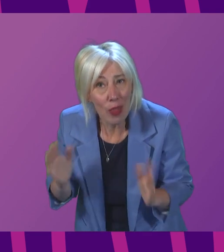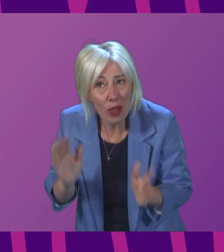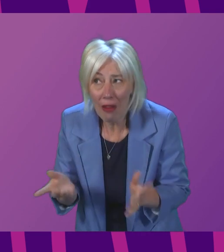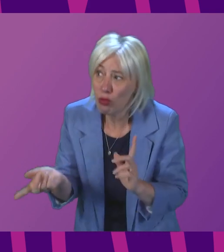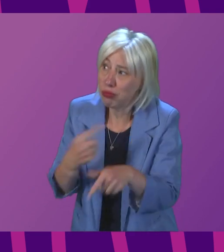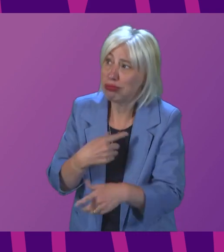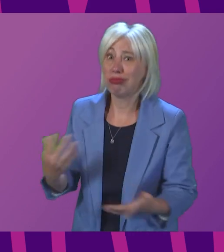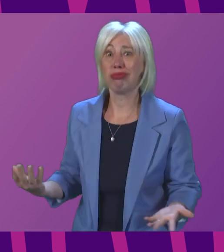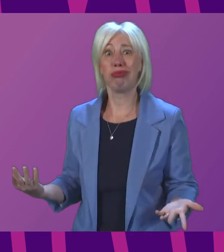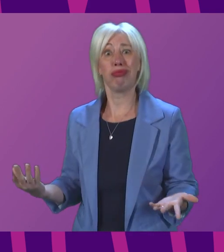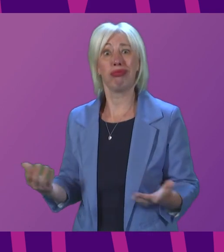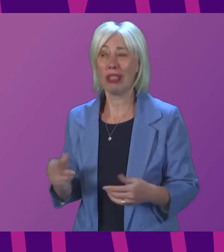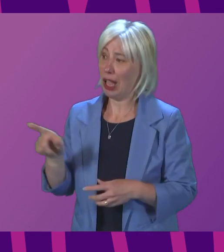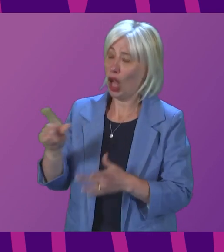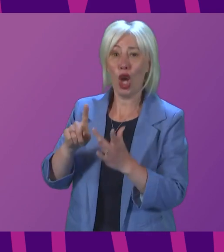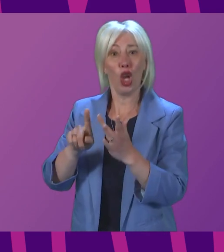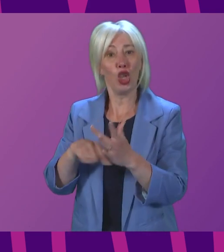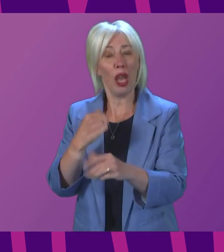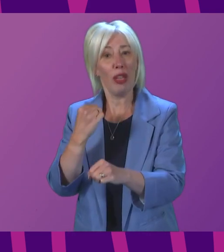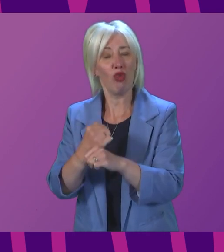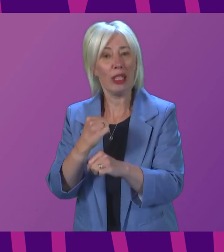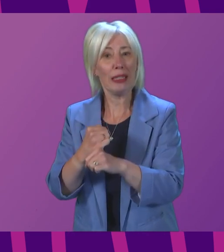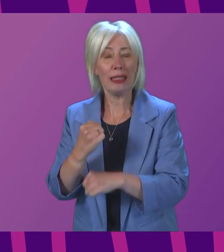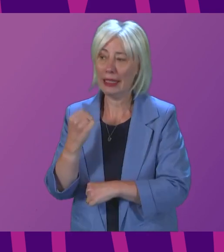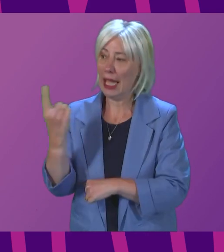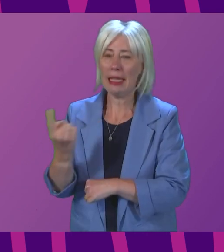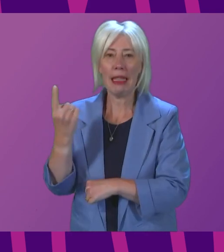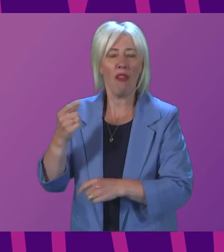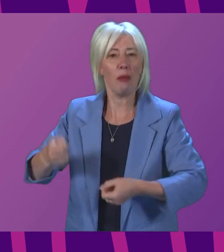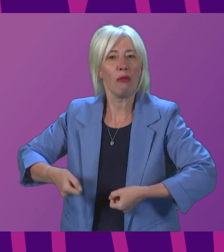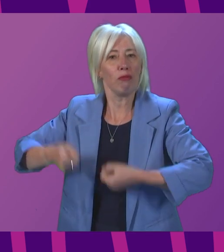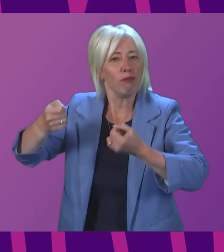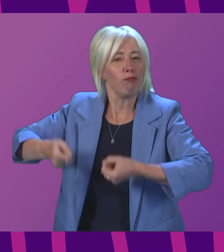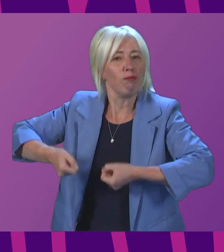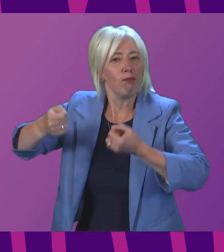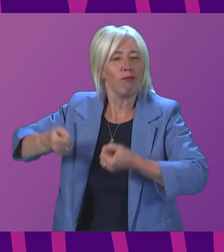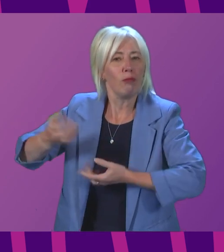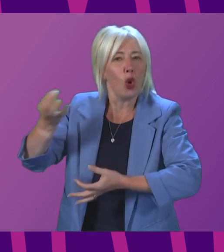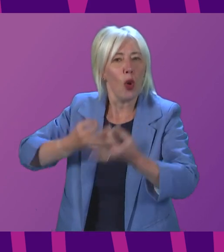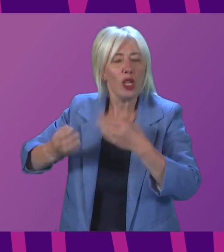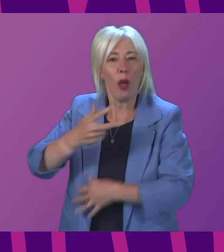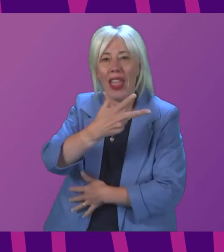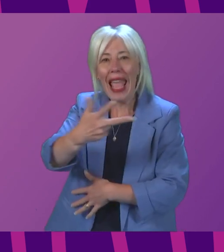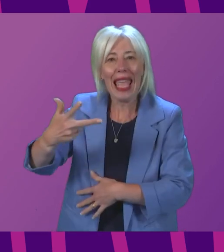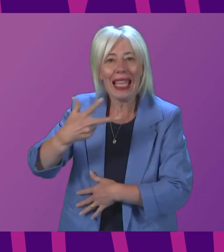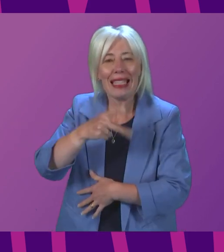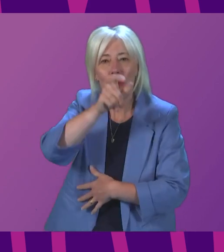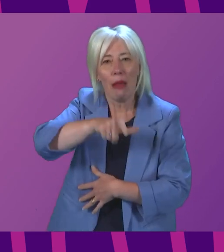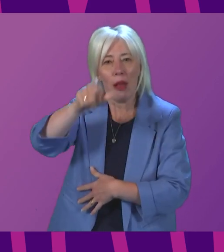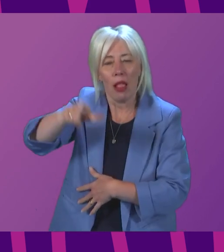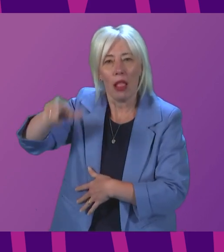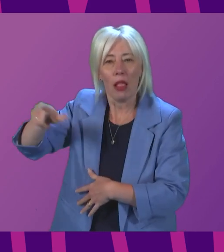Jamie Greene has also asked questions about the eight individuals who were identified